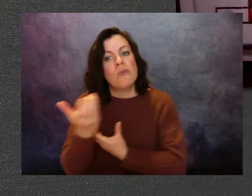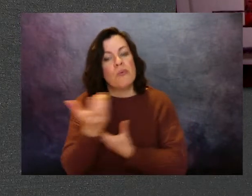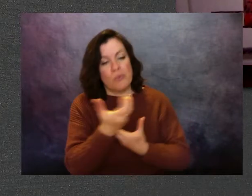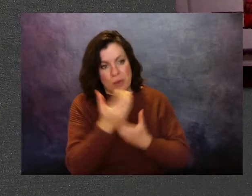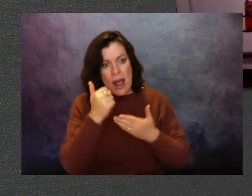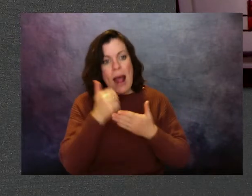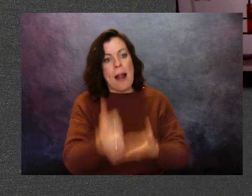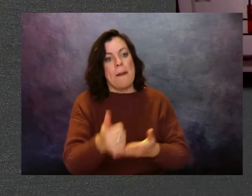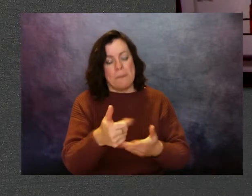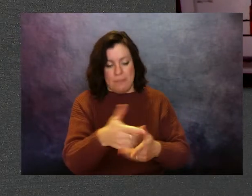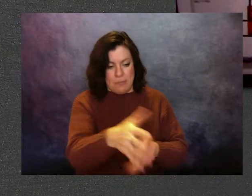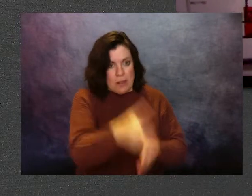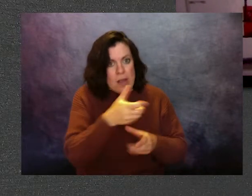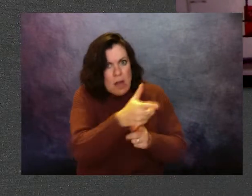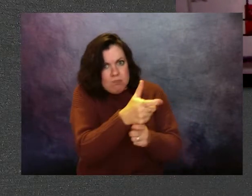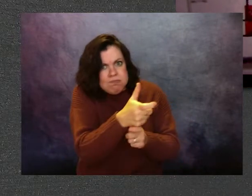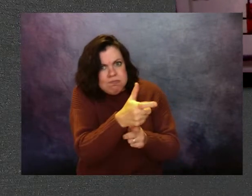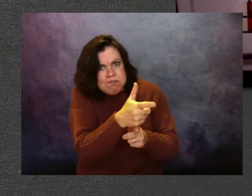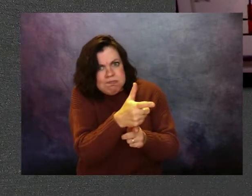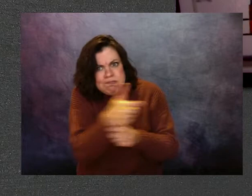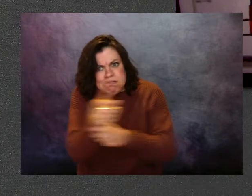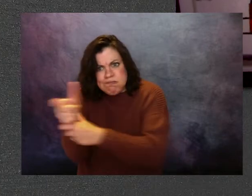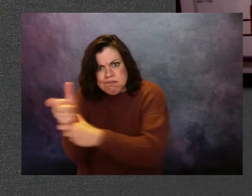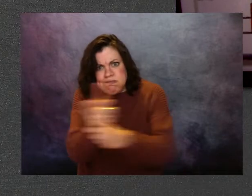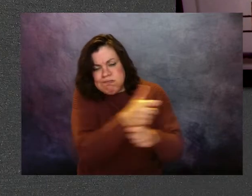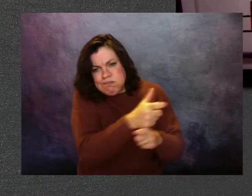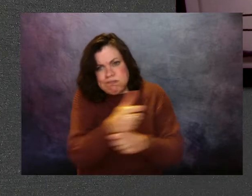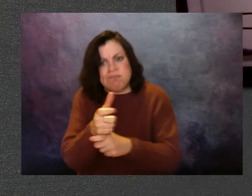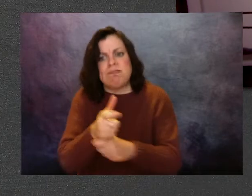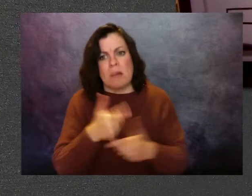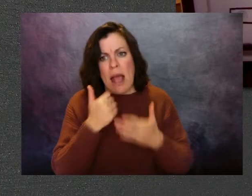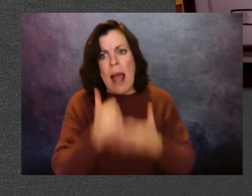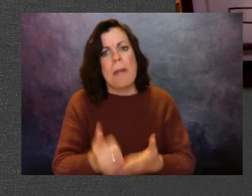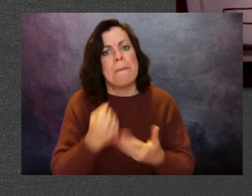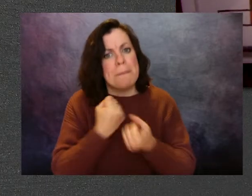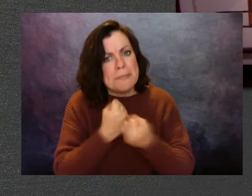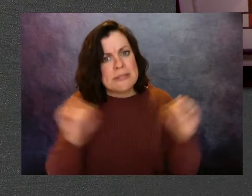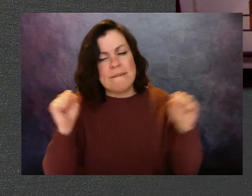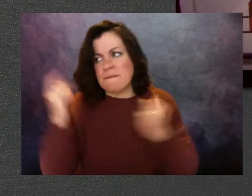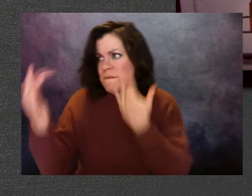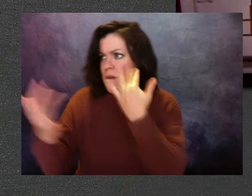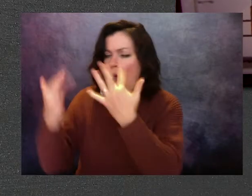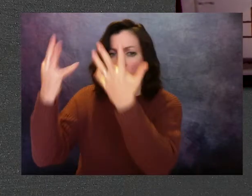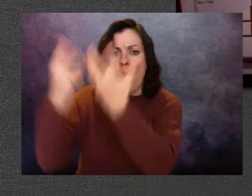Those are all things that firefighters use to help us and keep us safe. I love it.